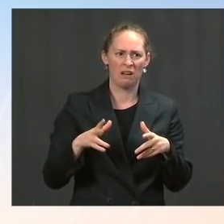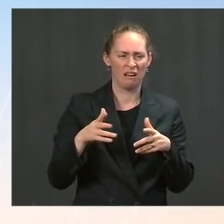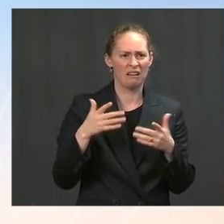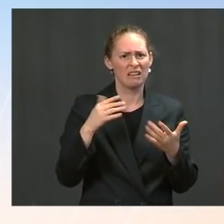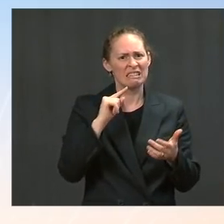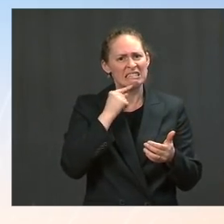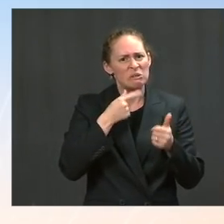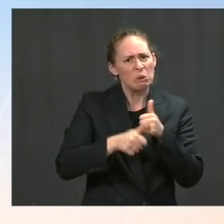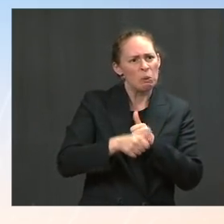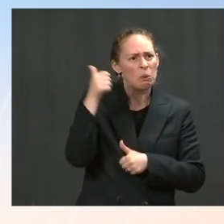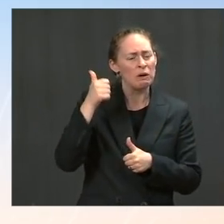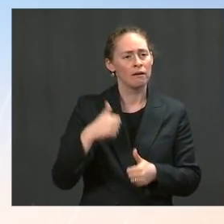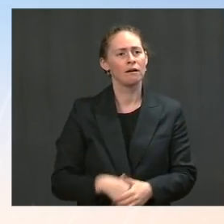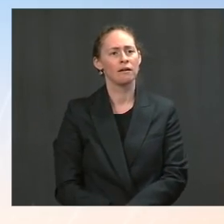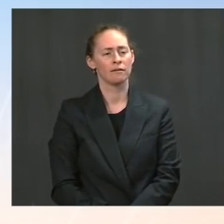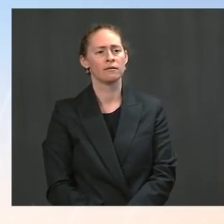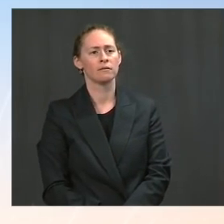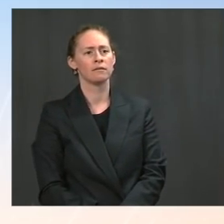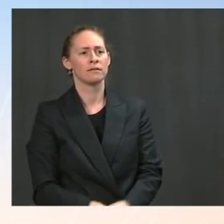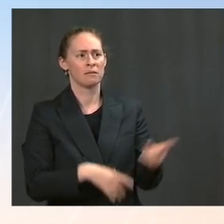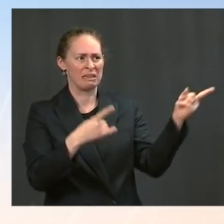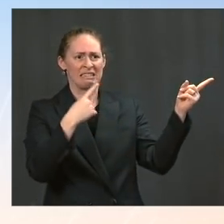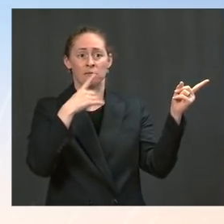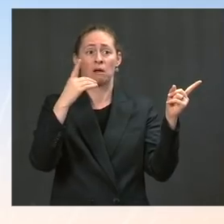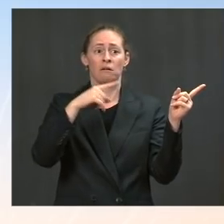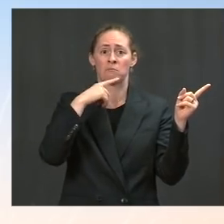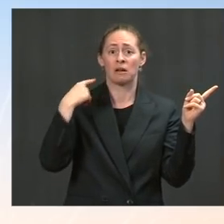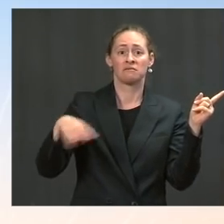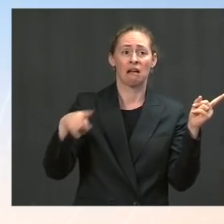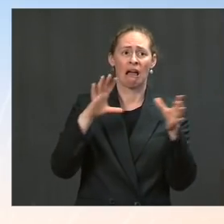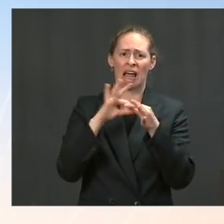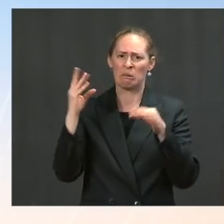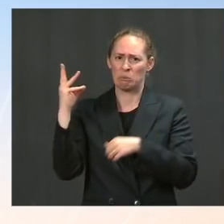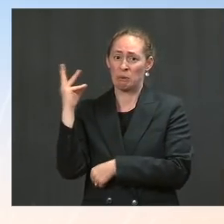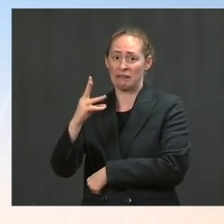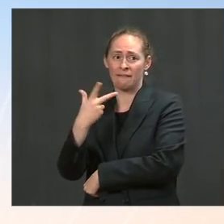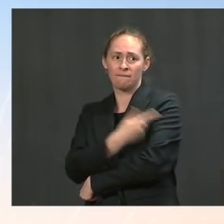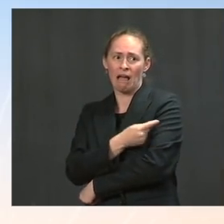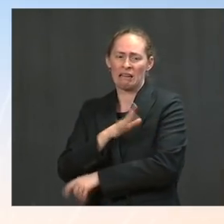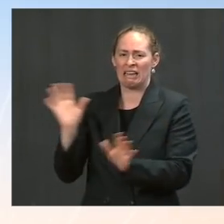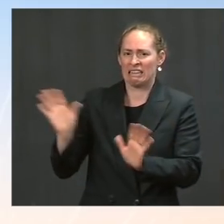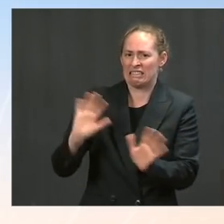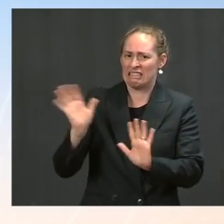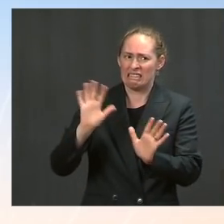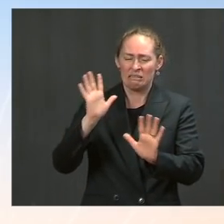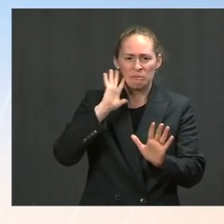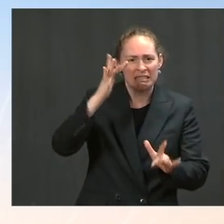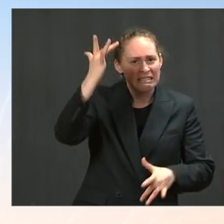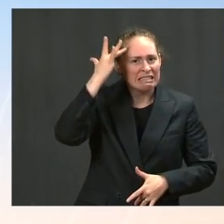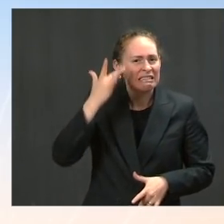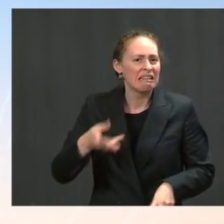some of this misinformation is doing -- and misleads the public by falsely alleging that mRNA vaccines are untested